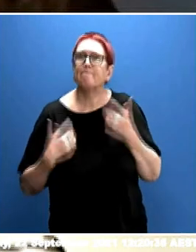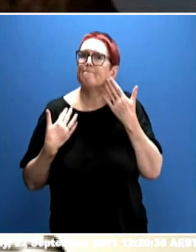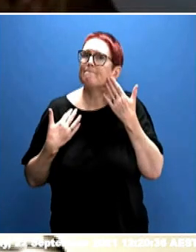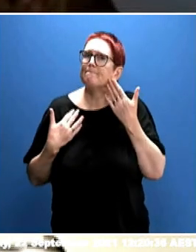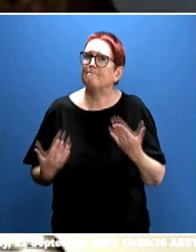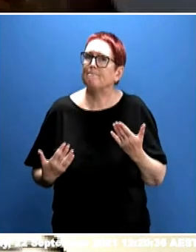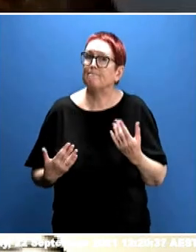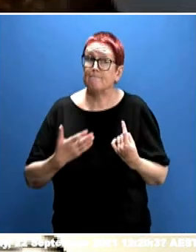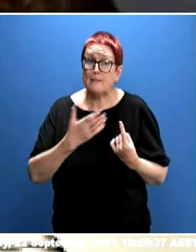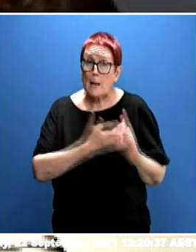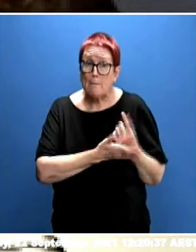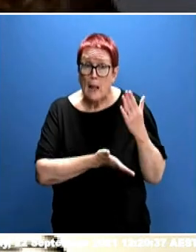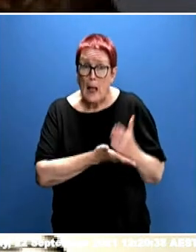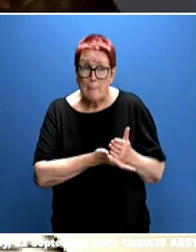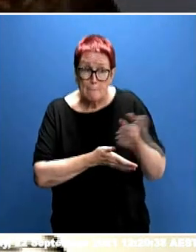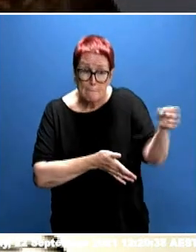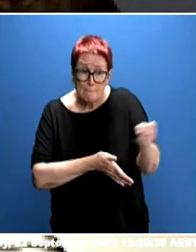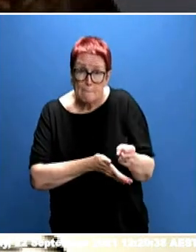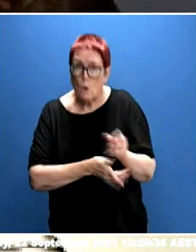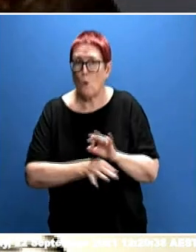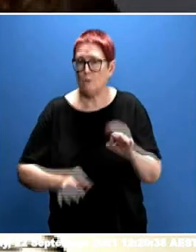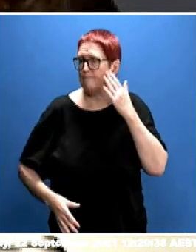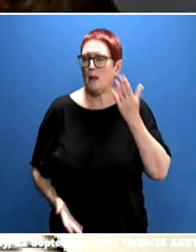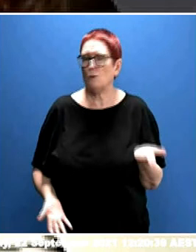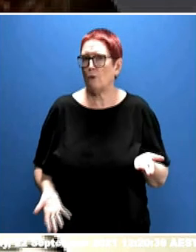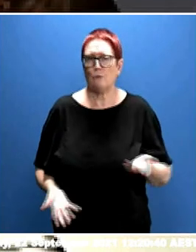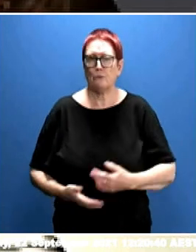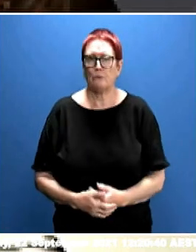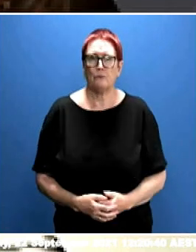actually sure whether that happened.